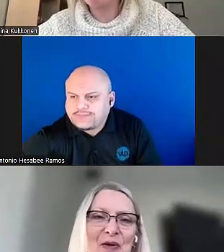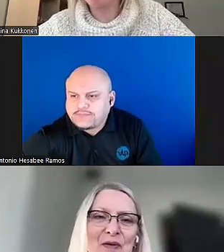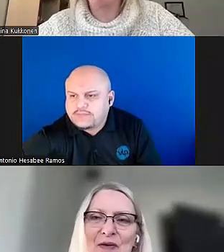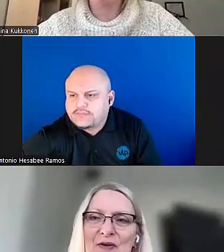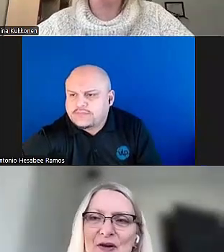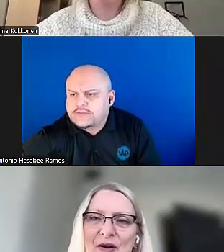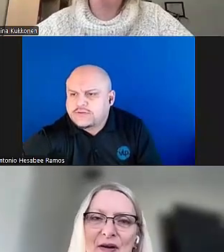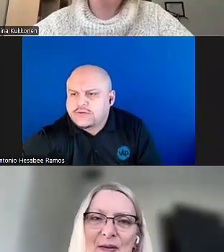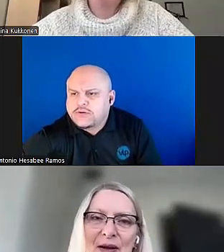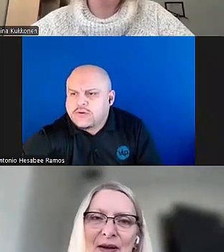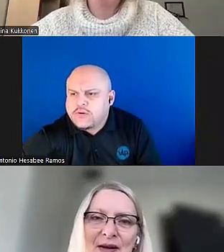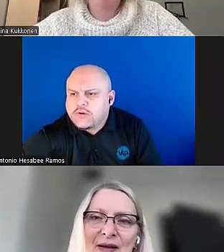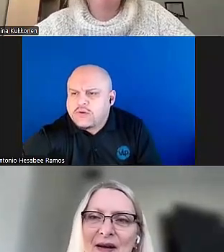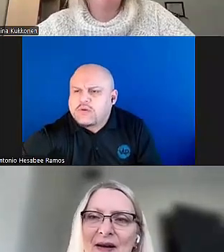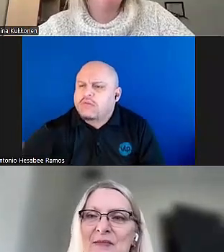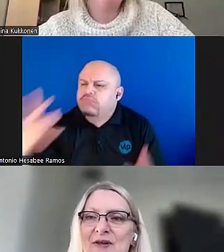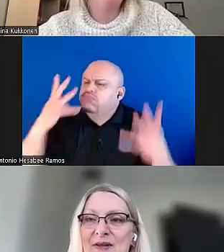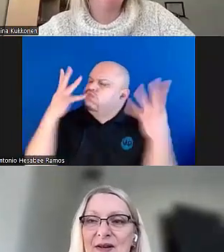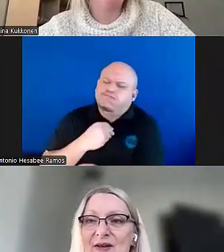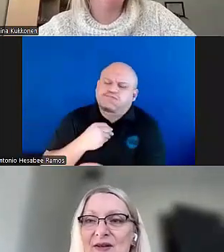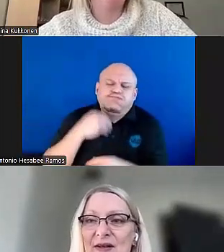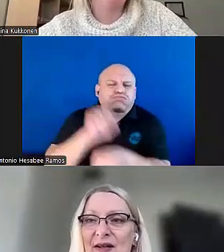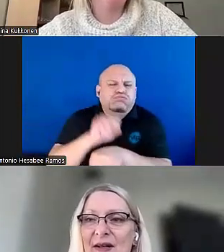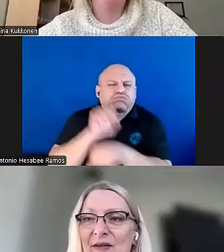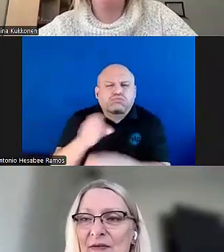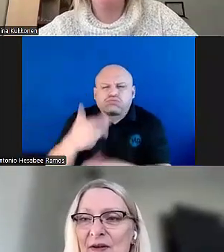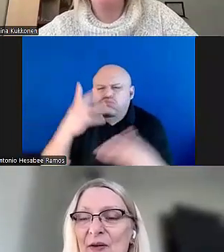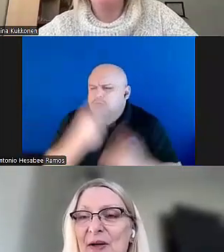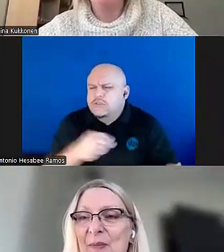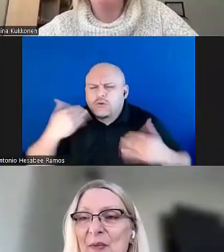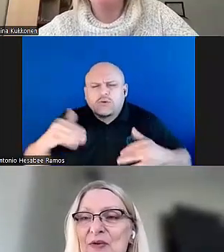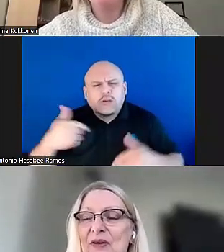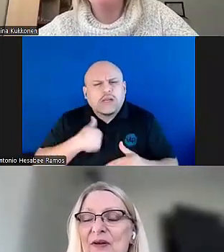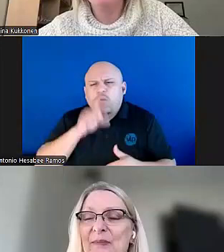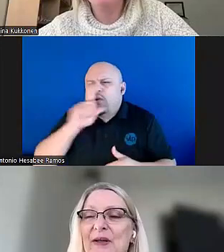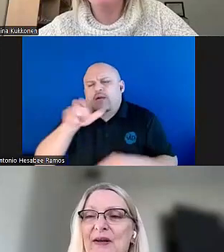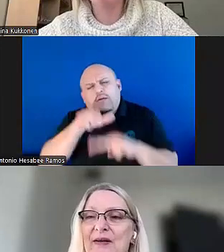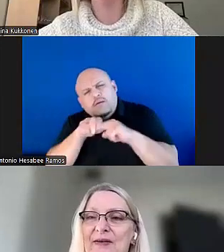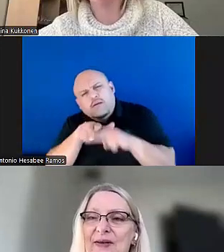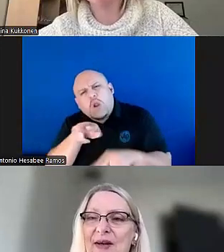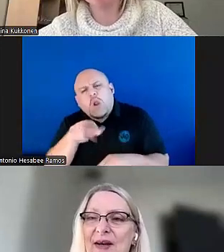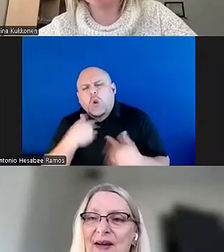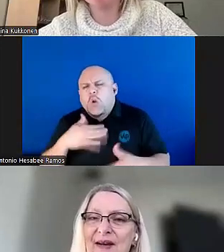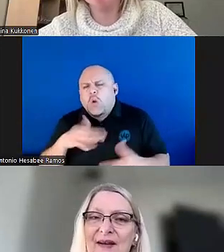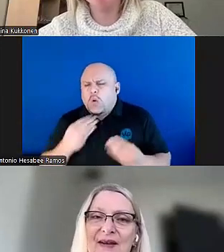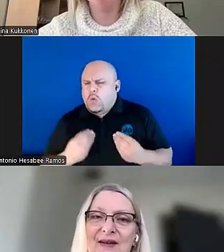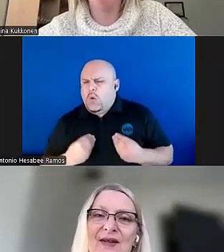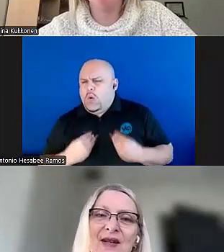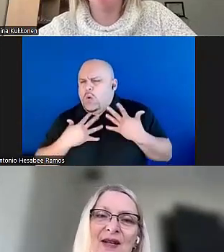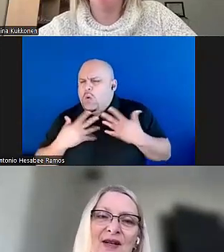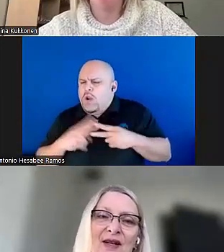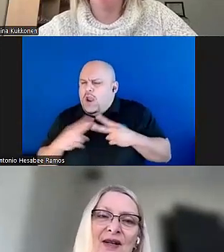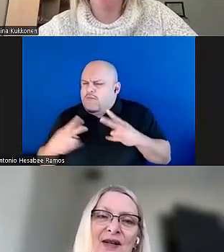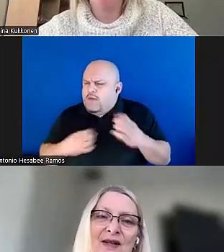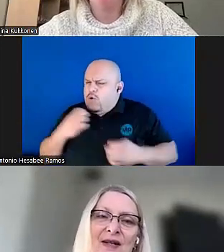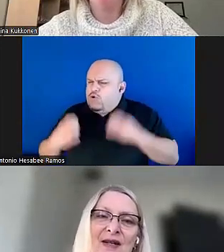beautiful job, and I'm just actually sitting here feeling quite emotional. Because to hear and see